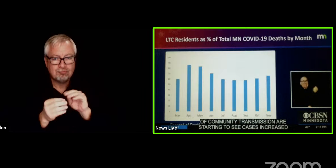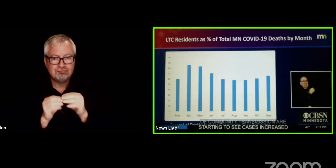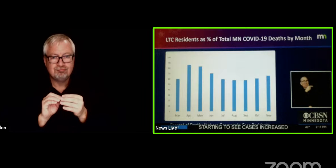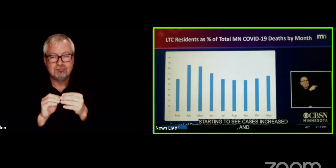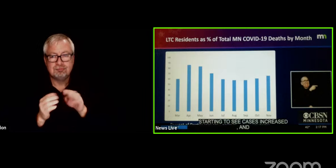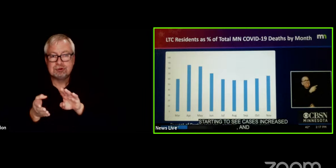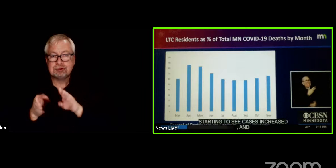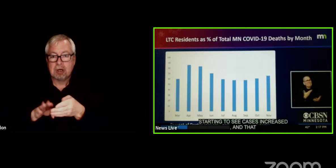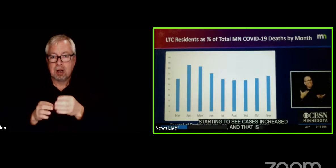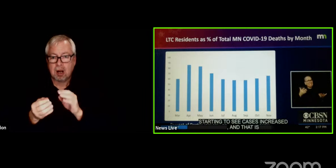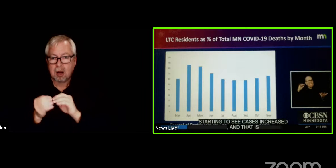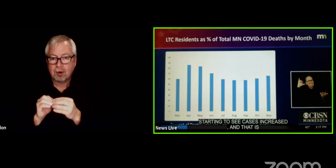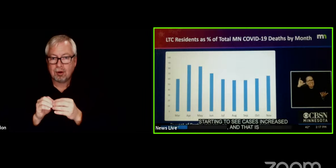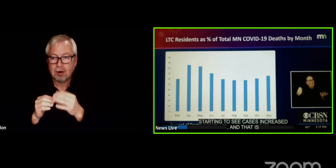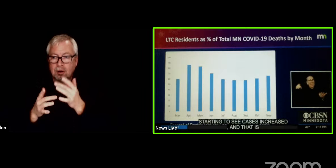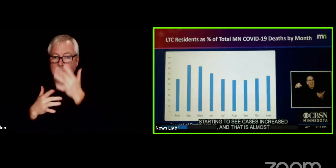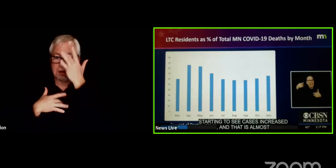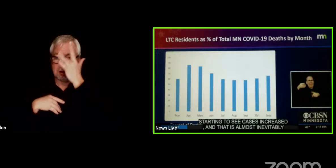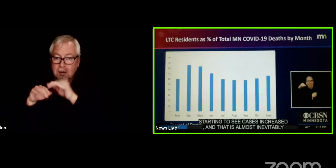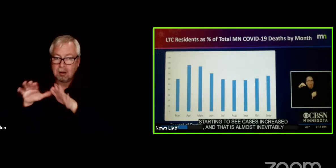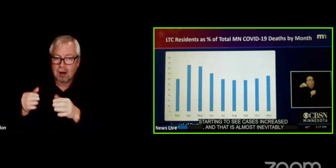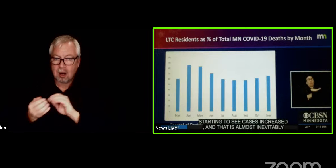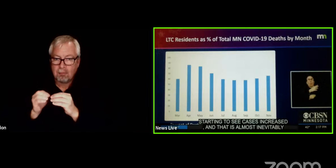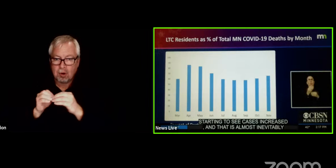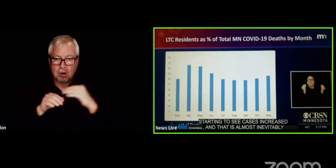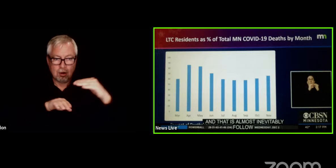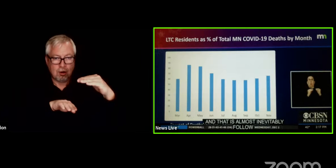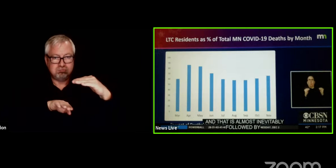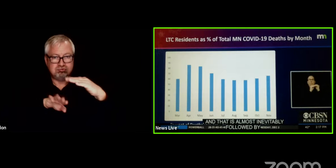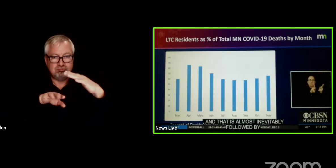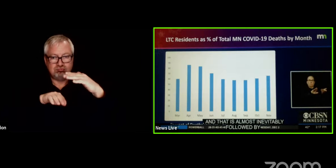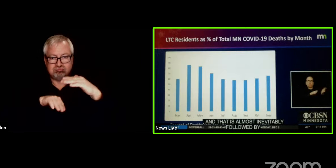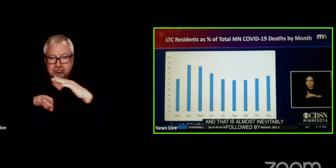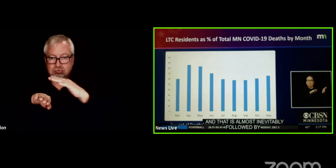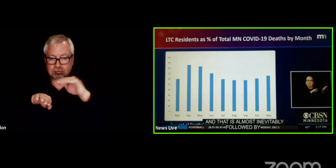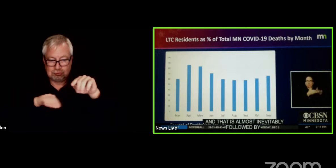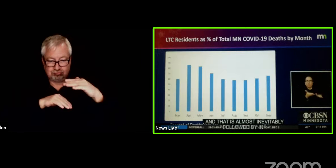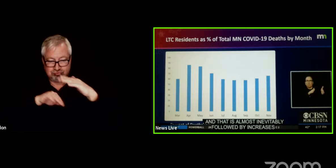RESIDENTS, AS WELL. WHICH YOU CAN ALSO SEE THAT SLIGHT UPTICK ON THAT CHART, AS WELL.